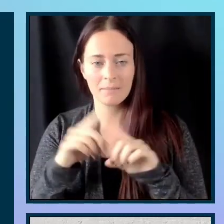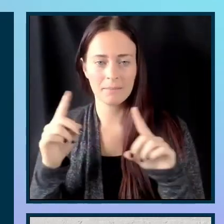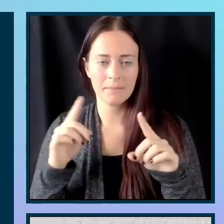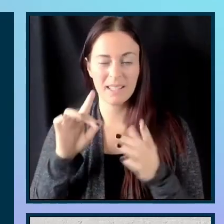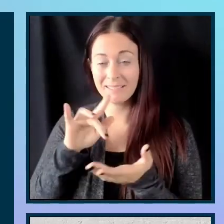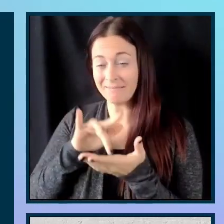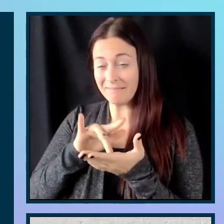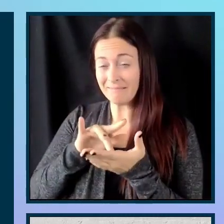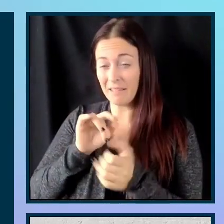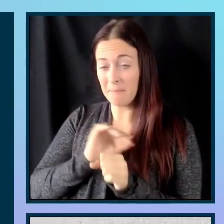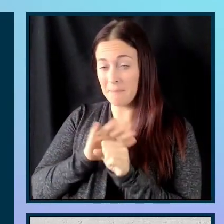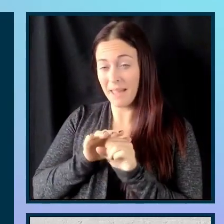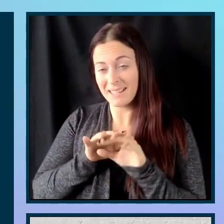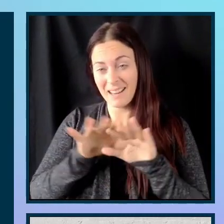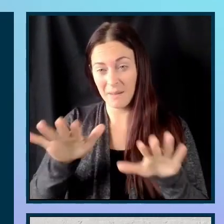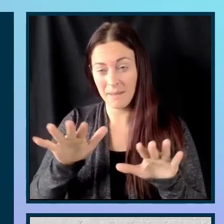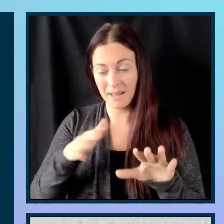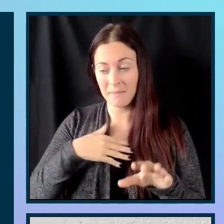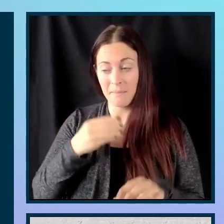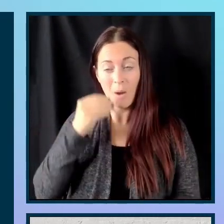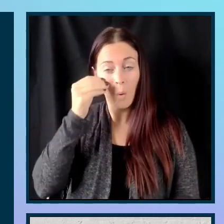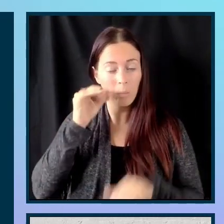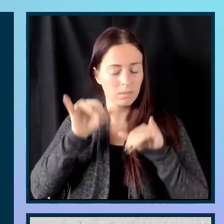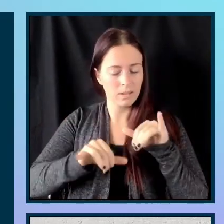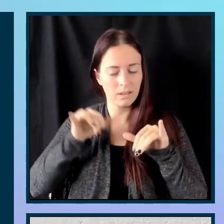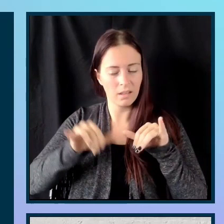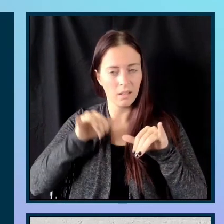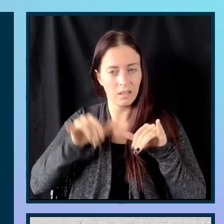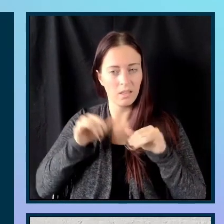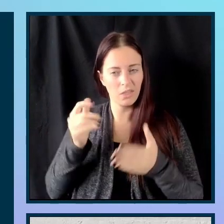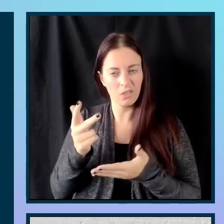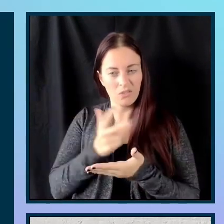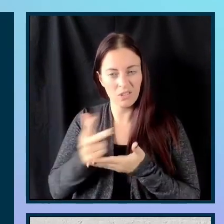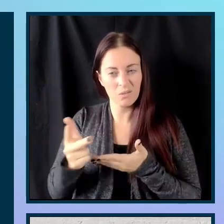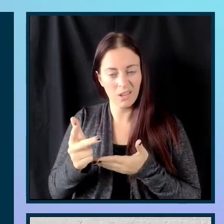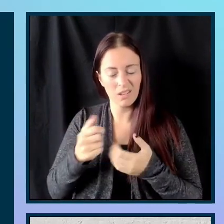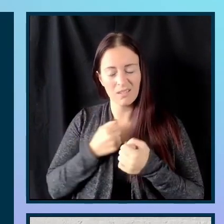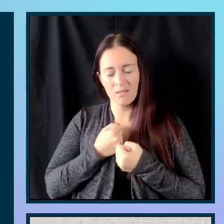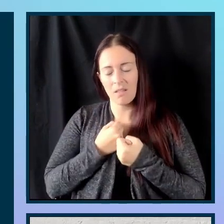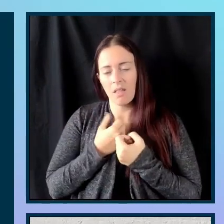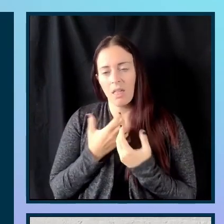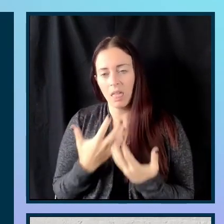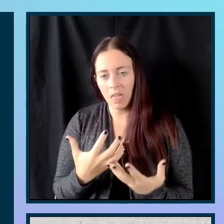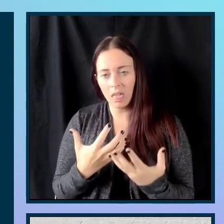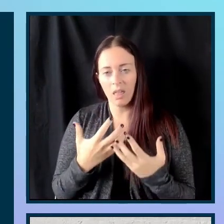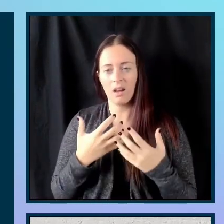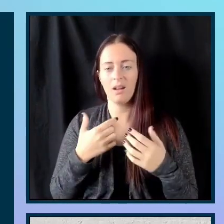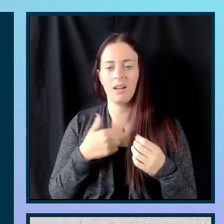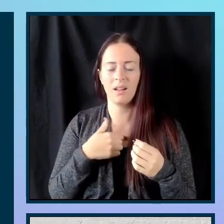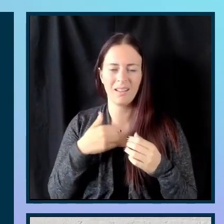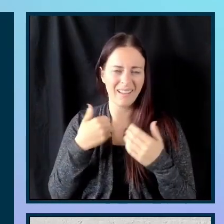I hadn't left my home for three weeks and I was drained. I was personally dealing with some limiting of beliefs